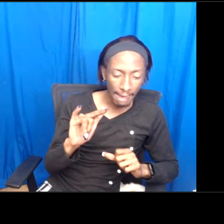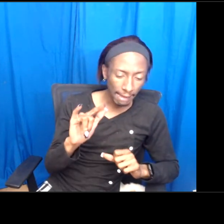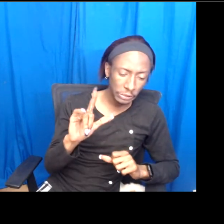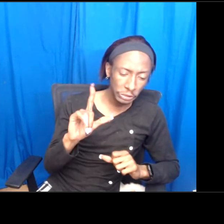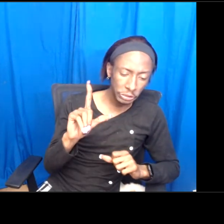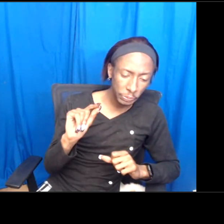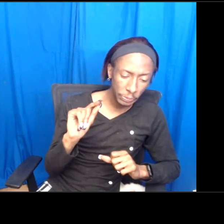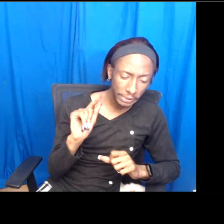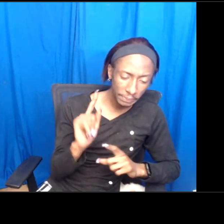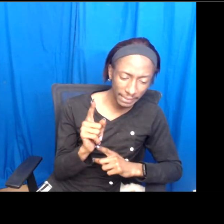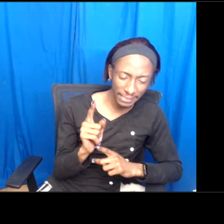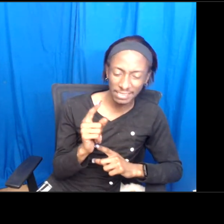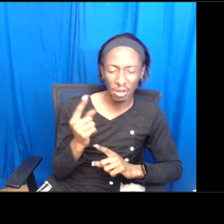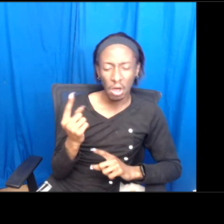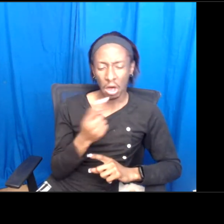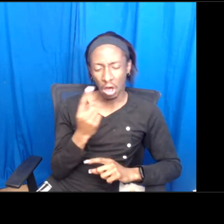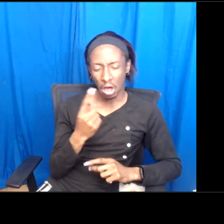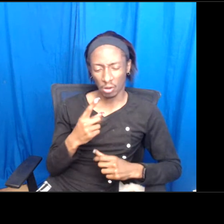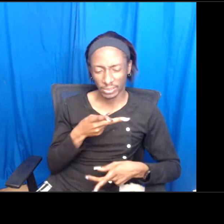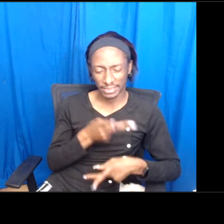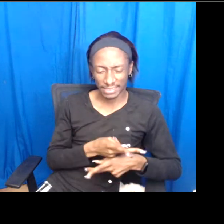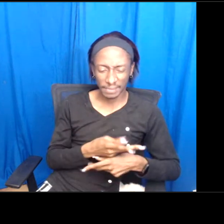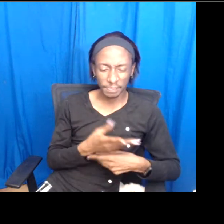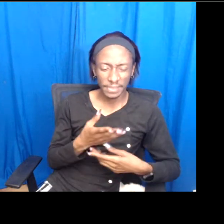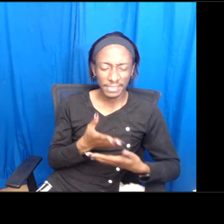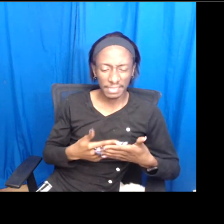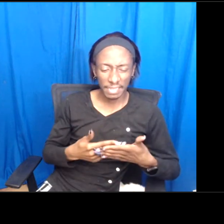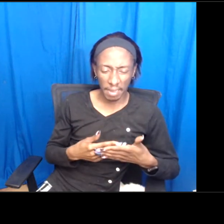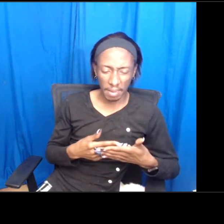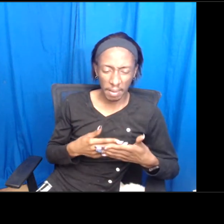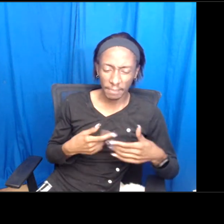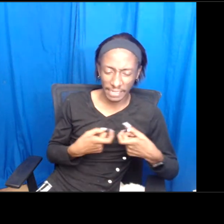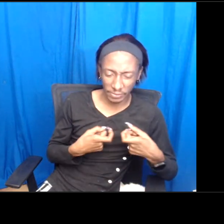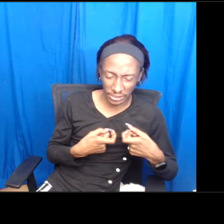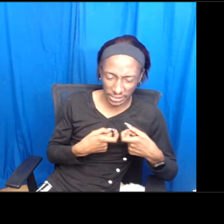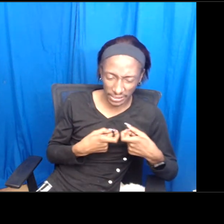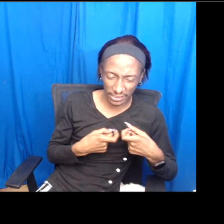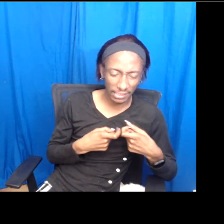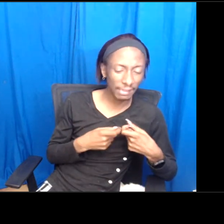We always have to keep some reserve energy in the battery just in case so that in case something comes up